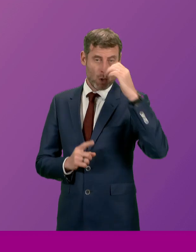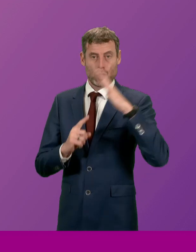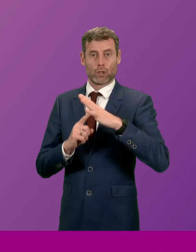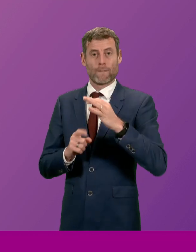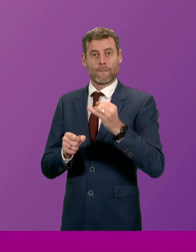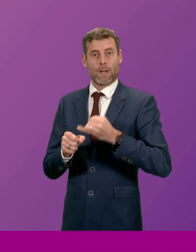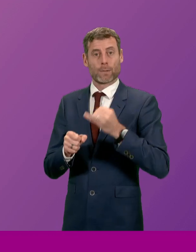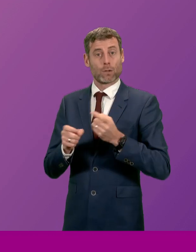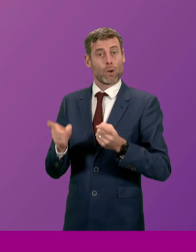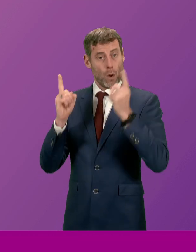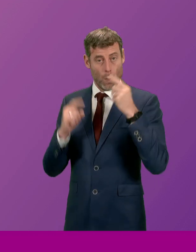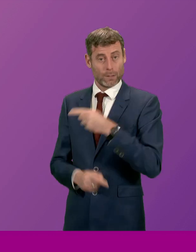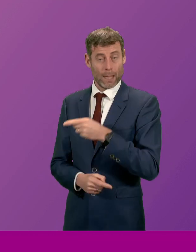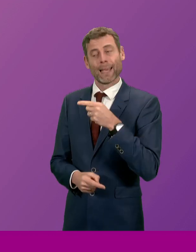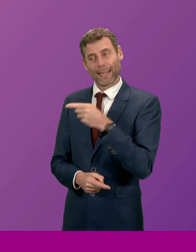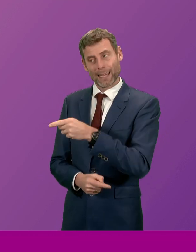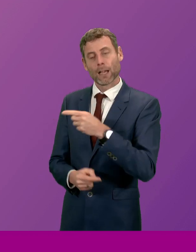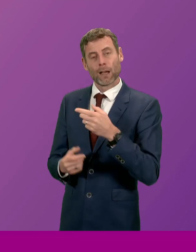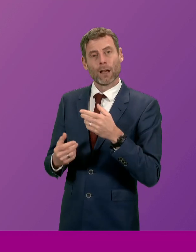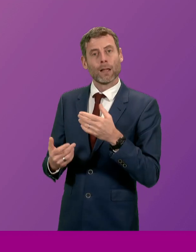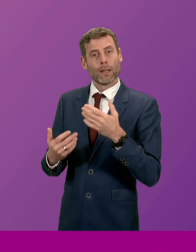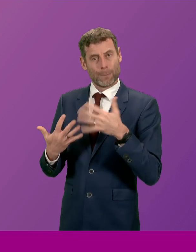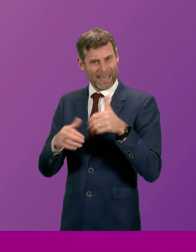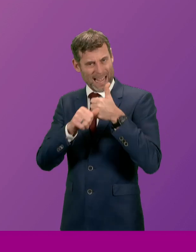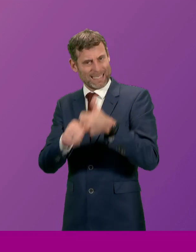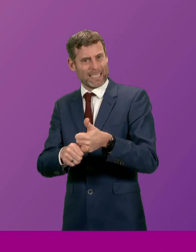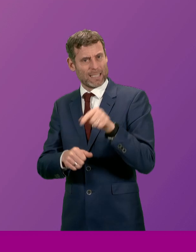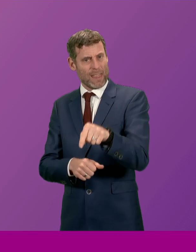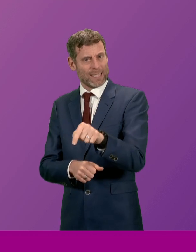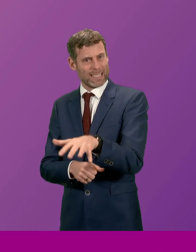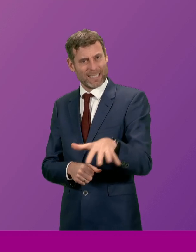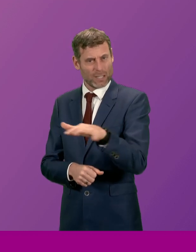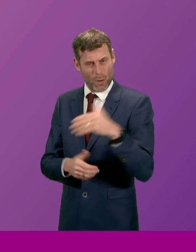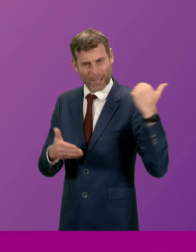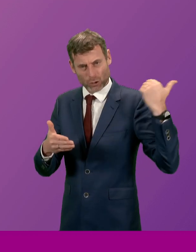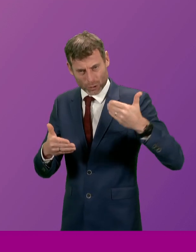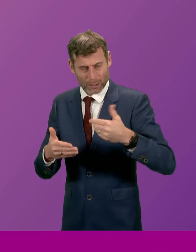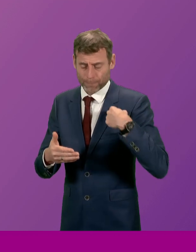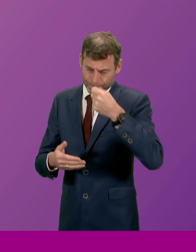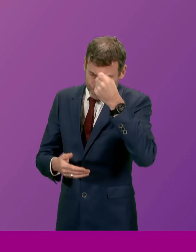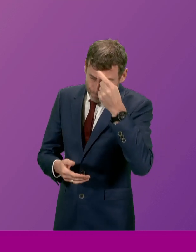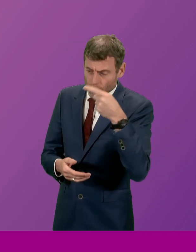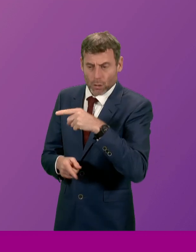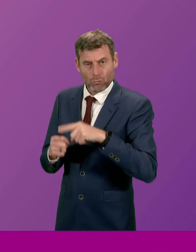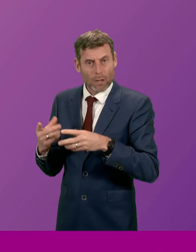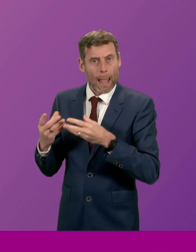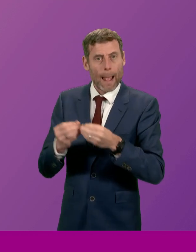will have been of assistance and will have done what can be done, but the health secretary will